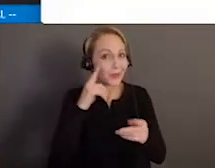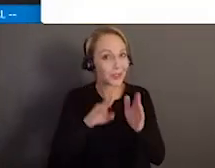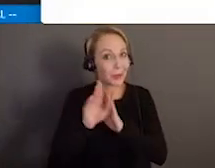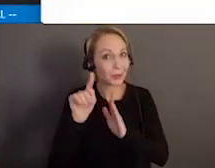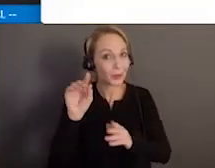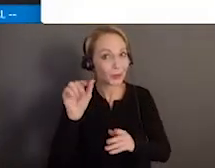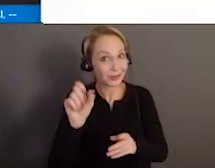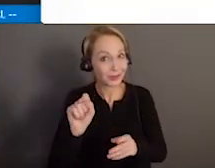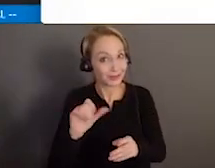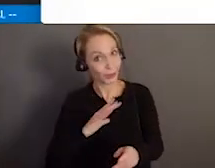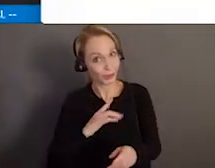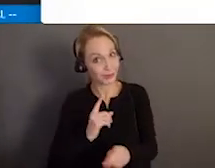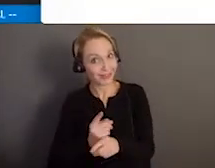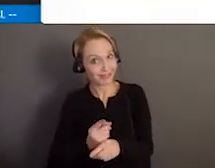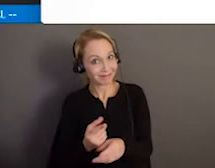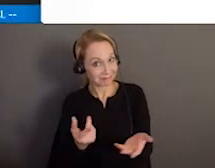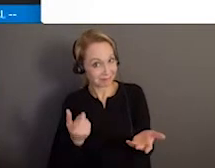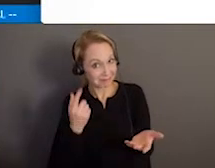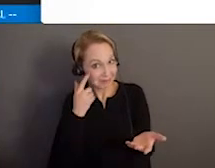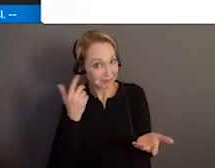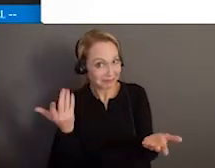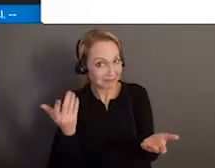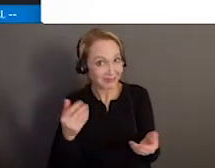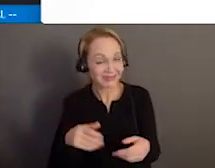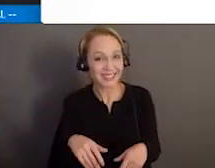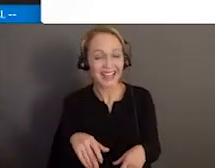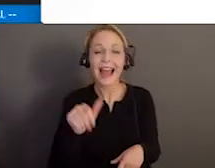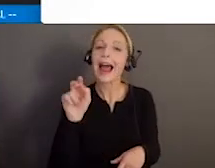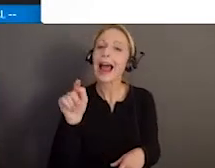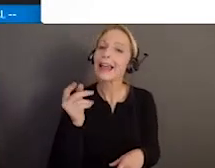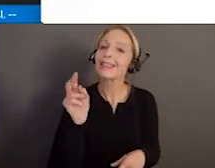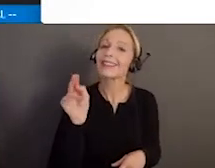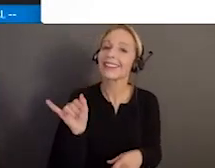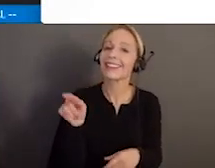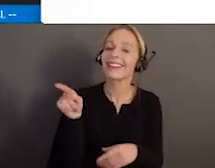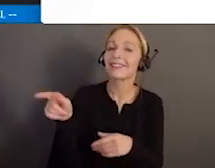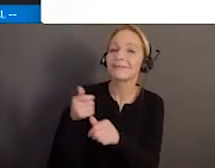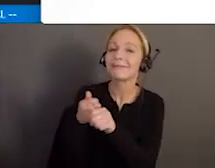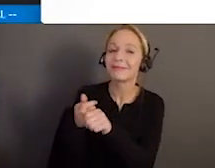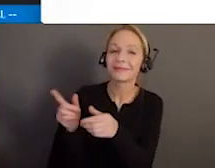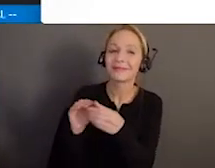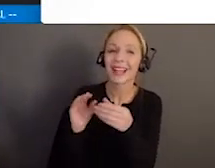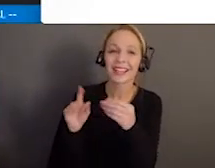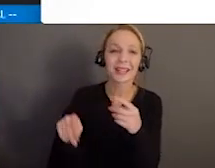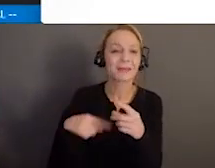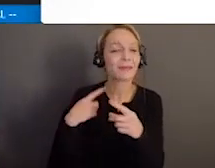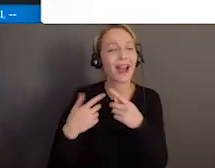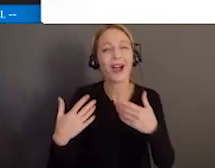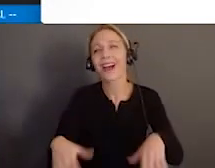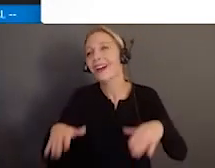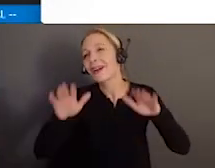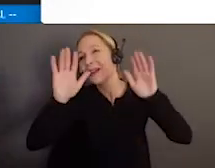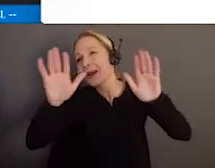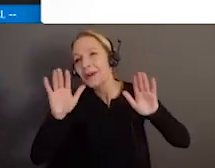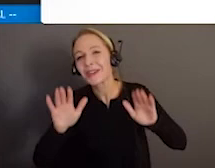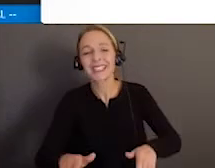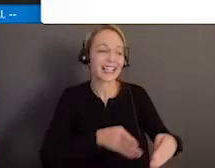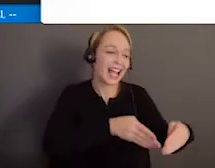BUT ANTHONY HE WAS TALKING ABOUT THIS GLORIOUS END-TO-END CUSTOMER EXPERIENCE.